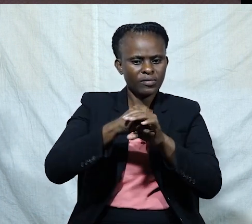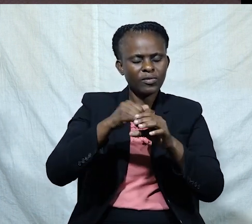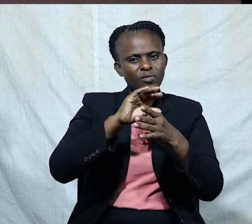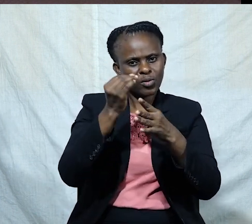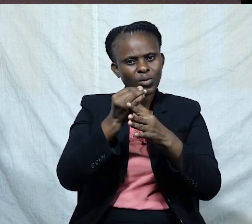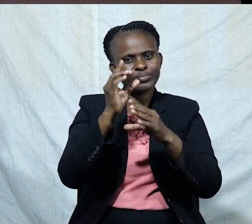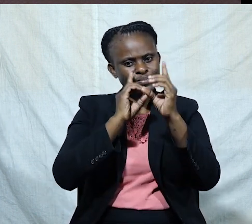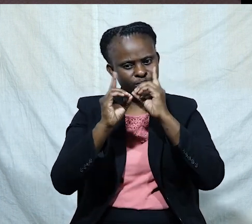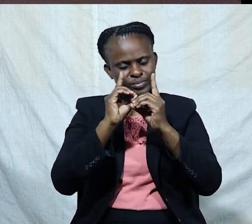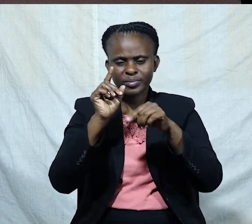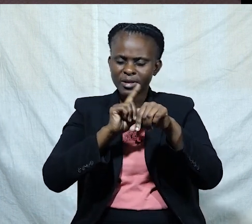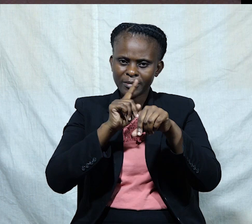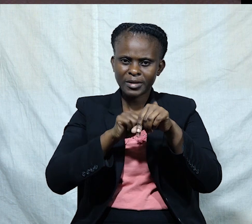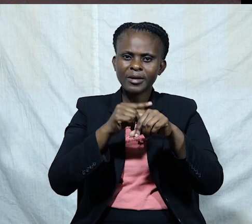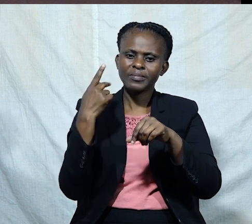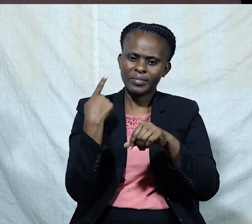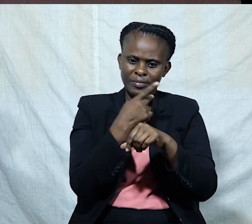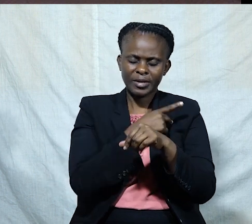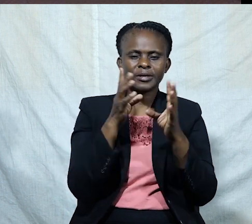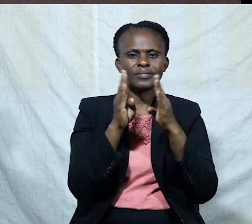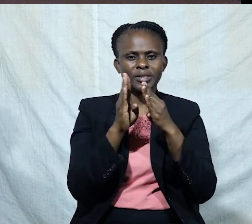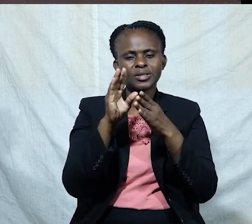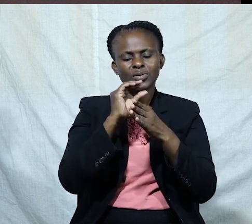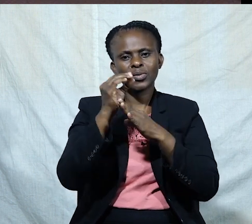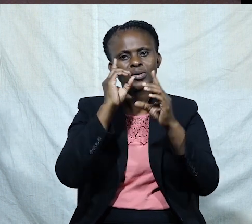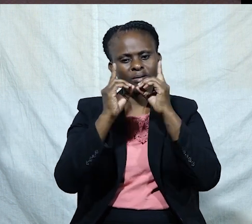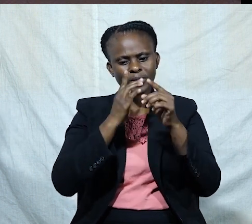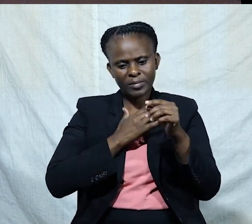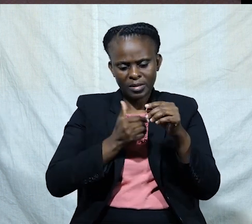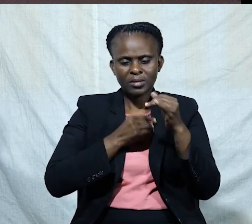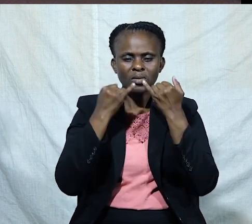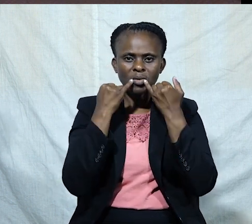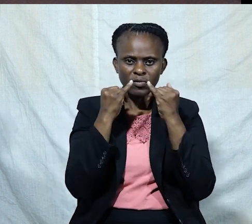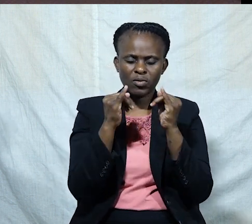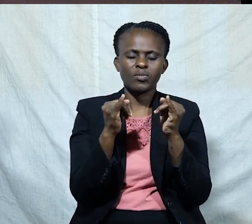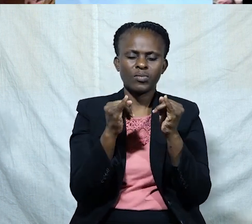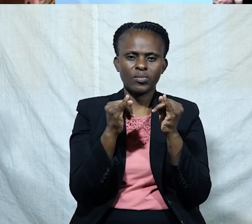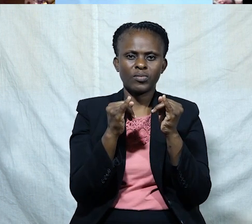or engaged during parliamentary proceedings. I must make mention